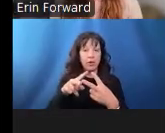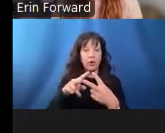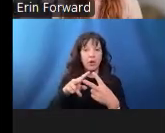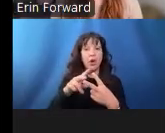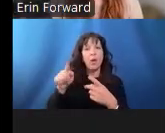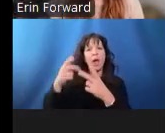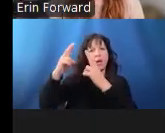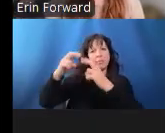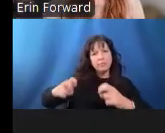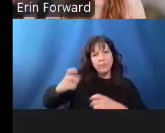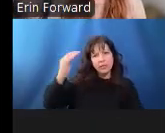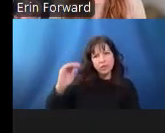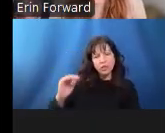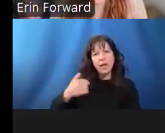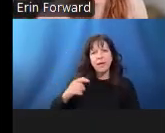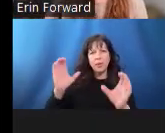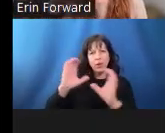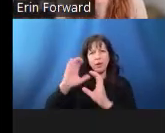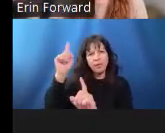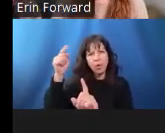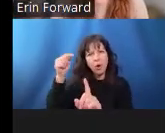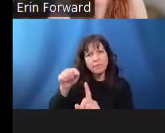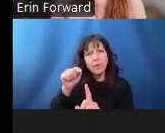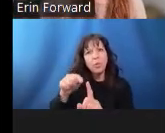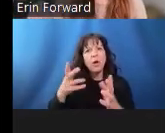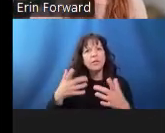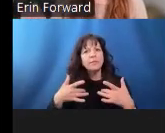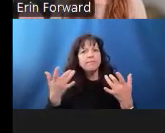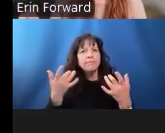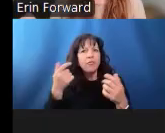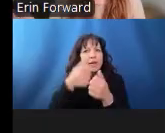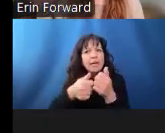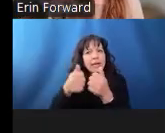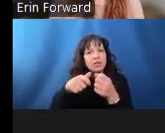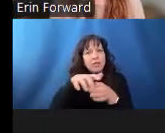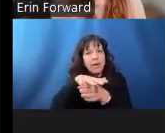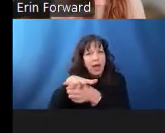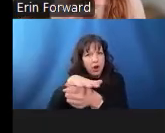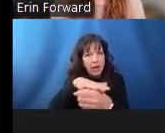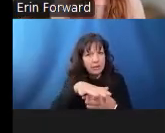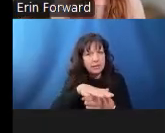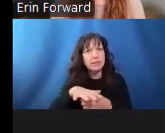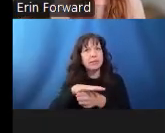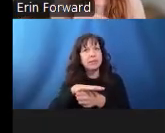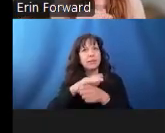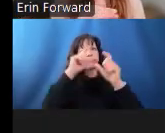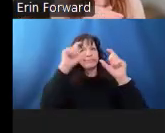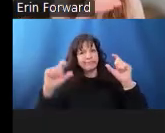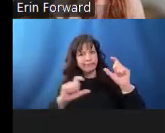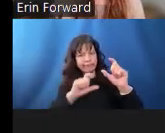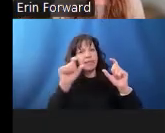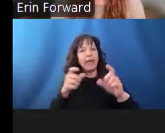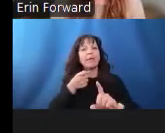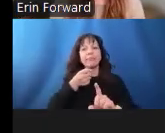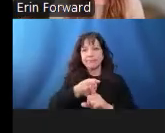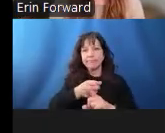I'm looking for what's going on in each of these domains, because they can impact their feeding. And it's also helpful